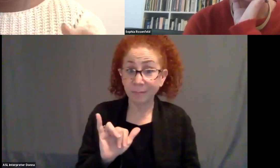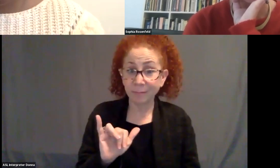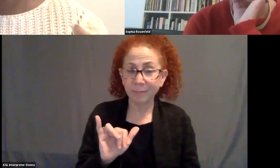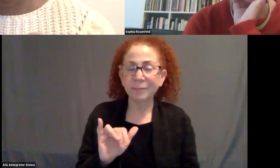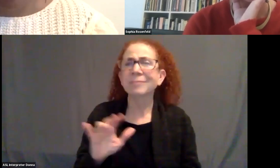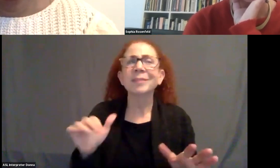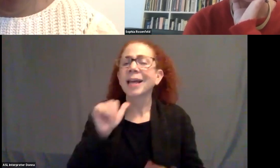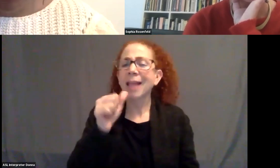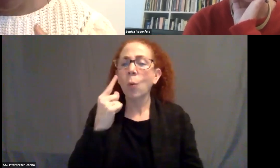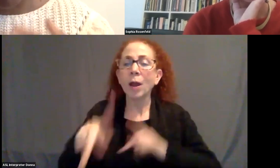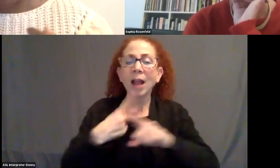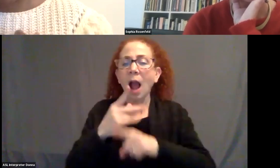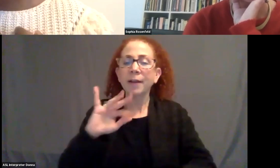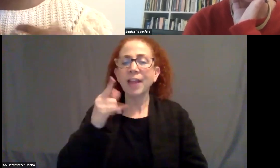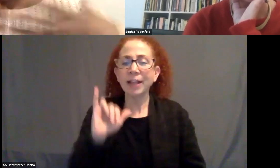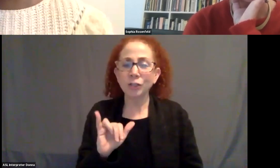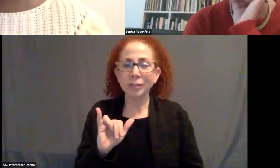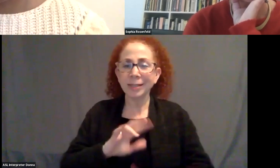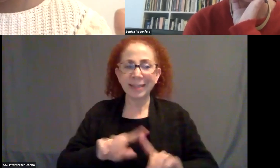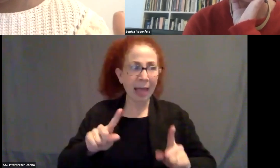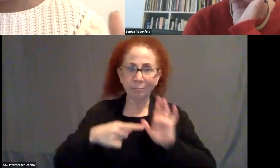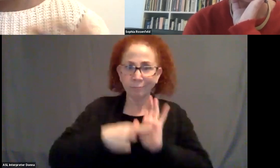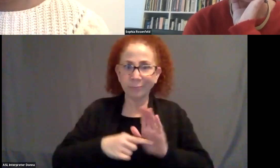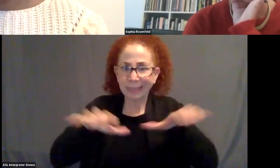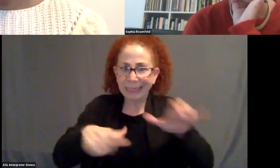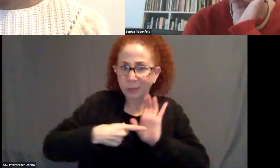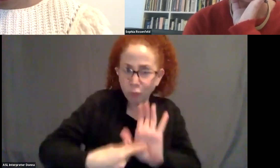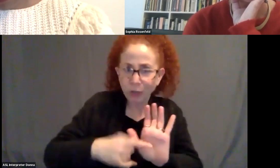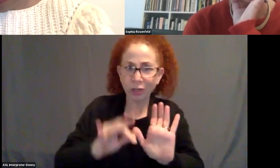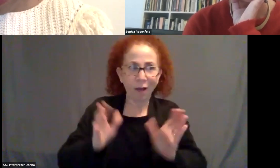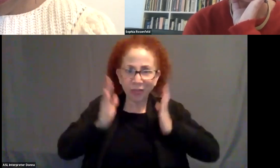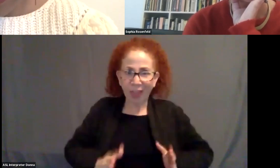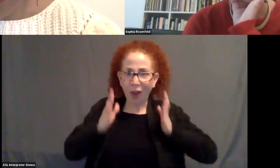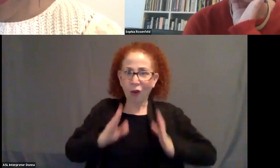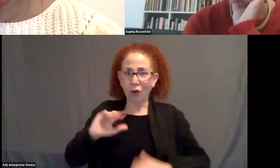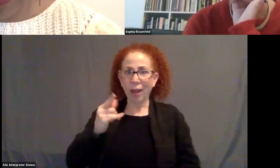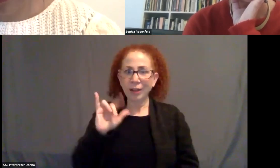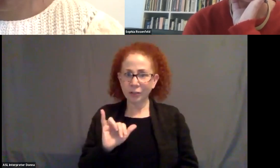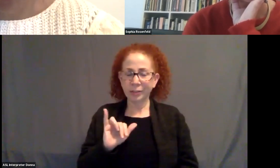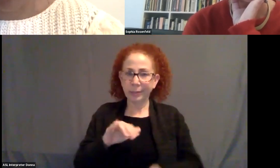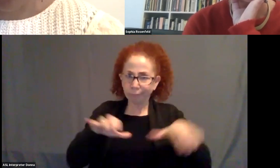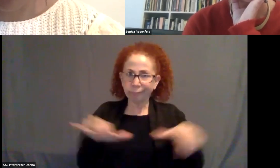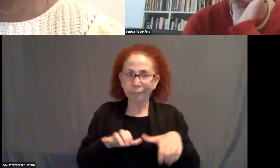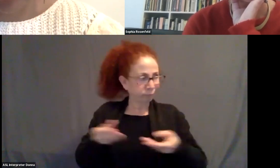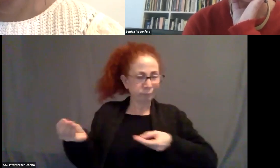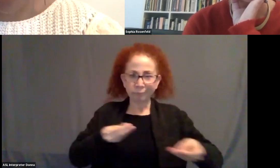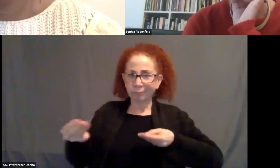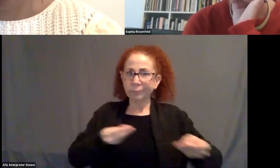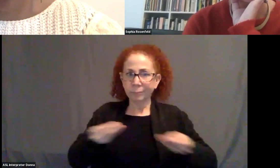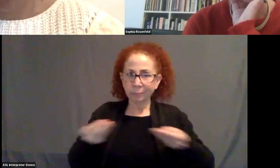that they're exerting, but it's an expression of a quality that they already have.